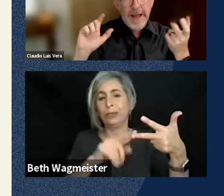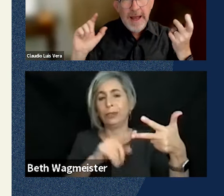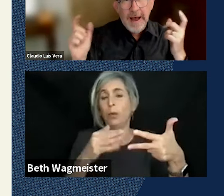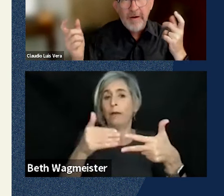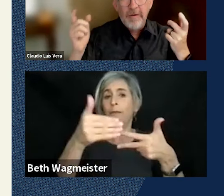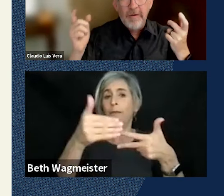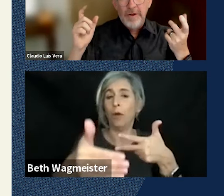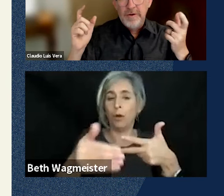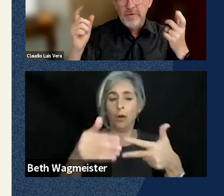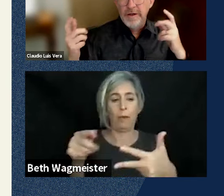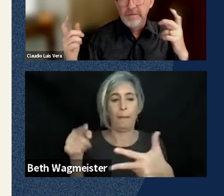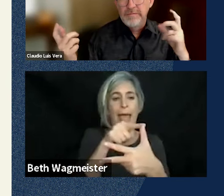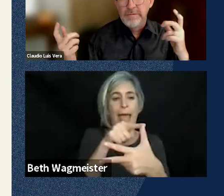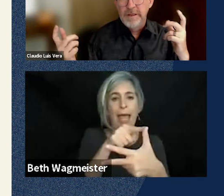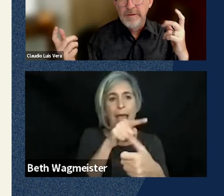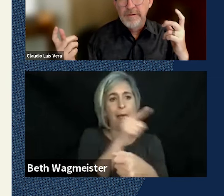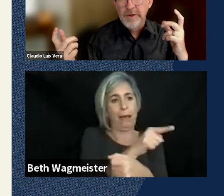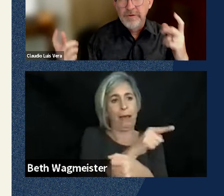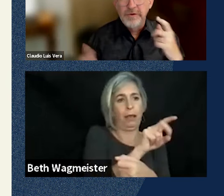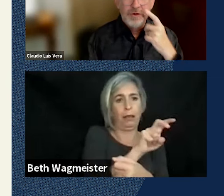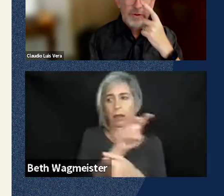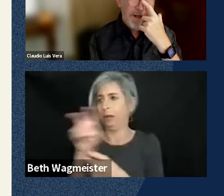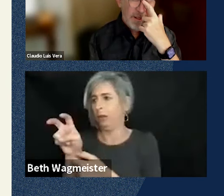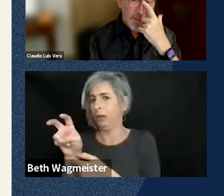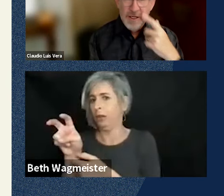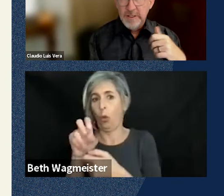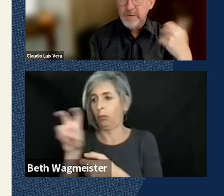on how you want to go through your page.